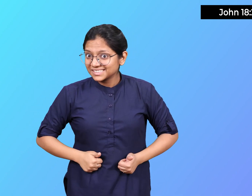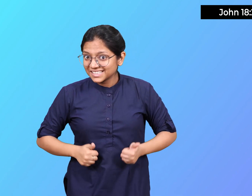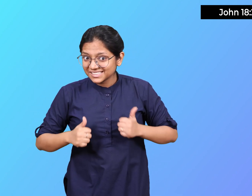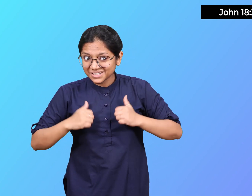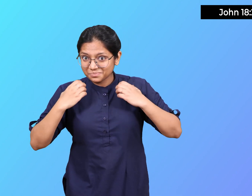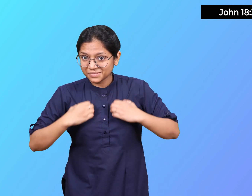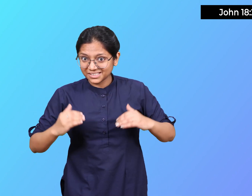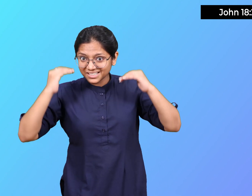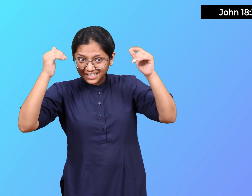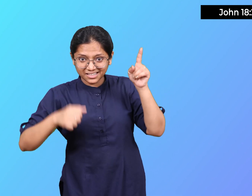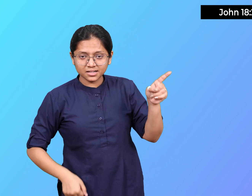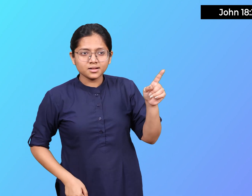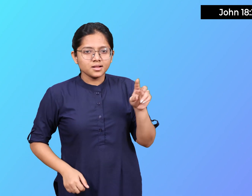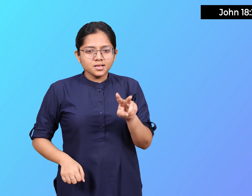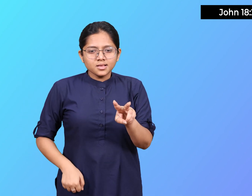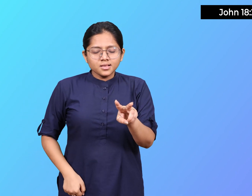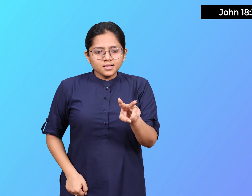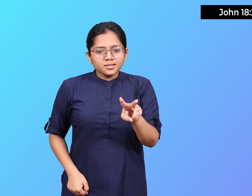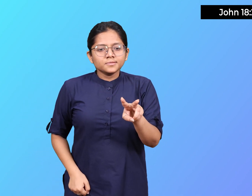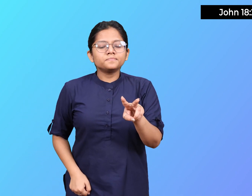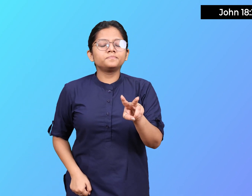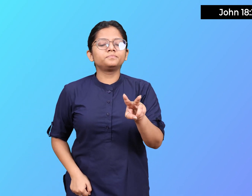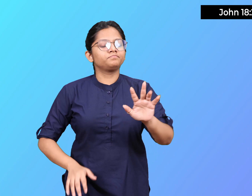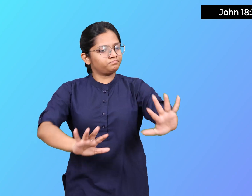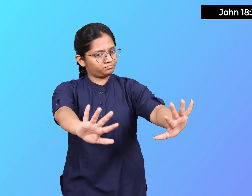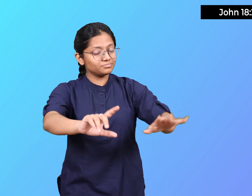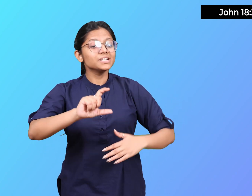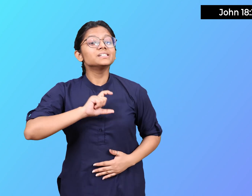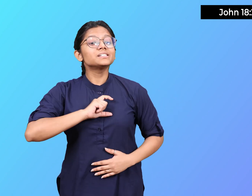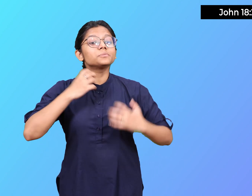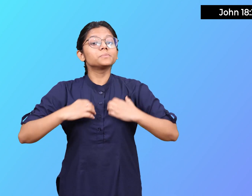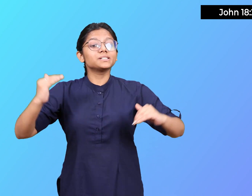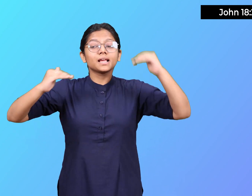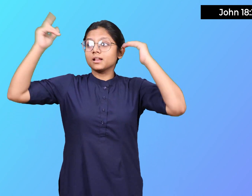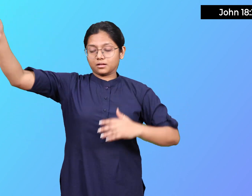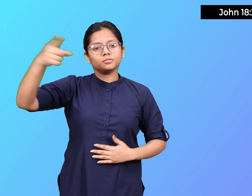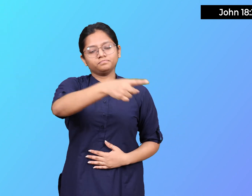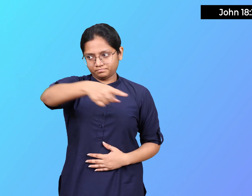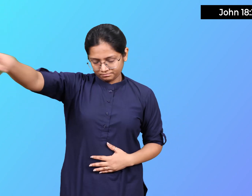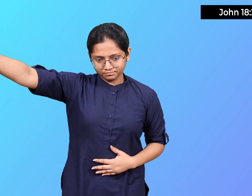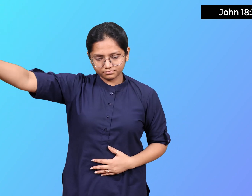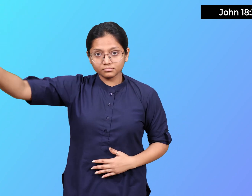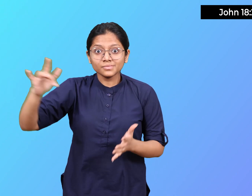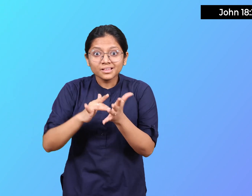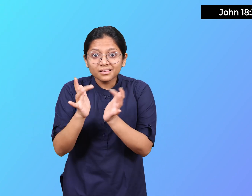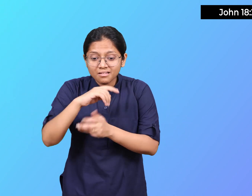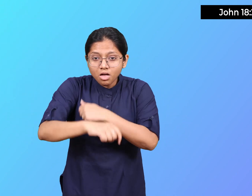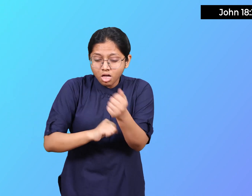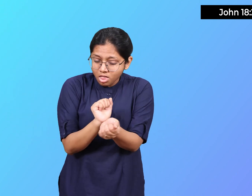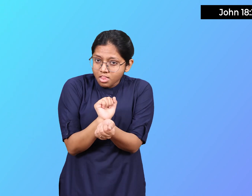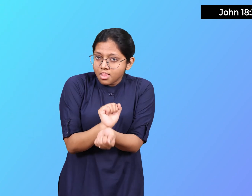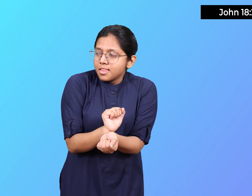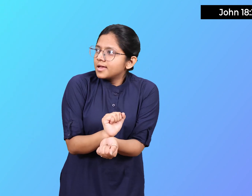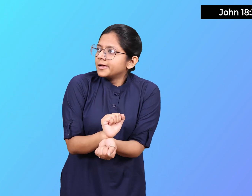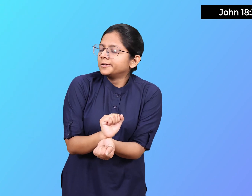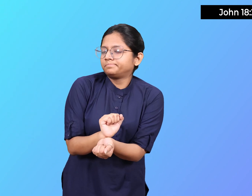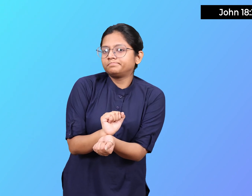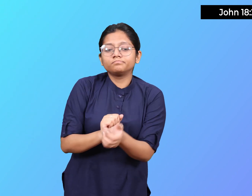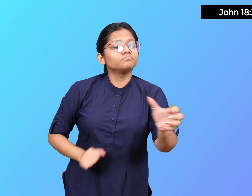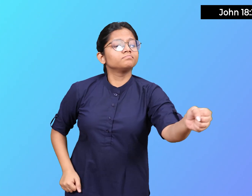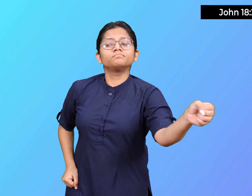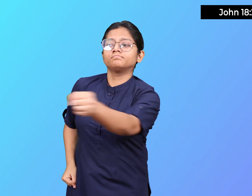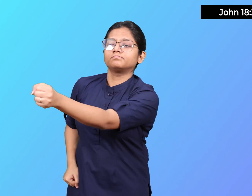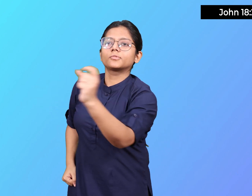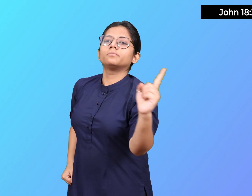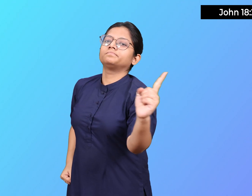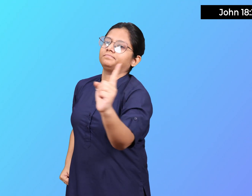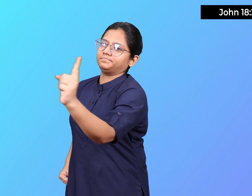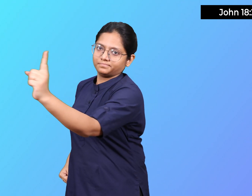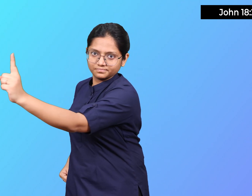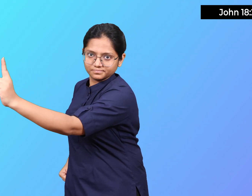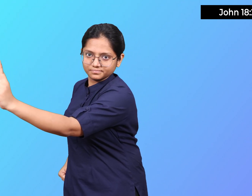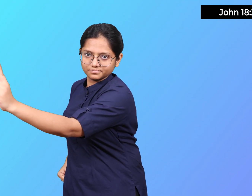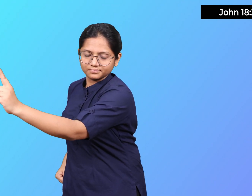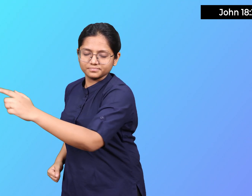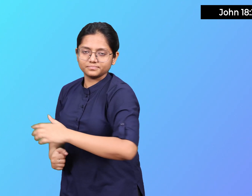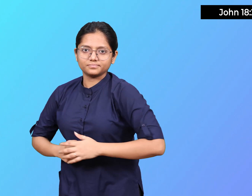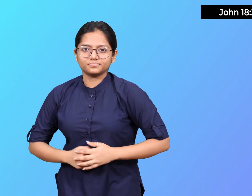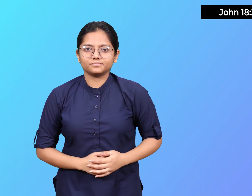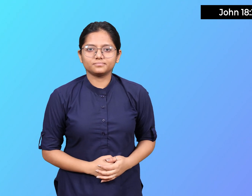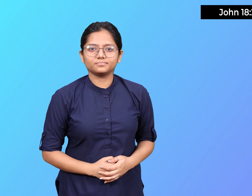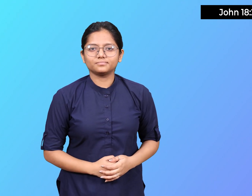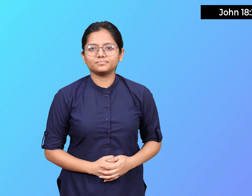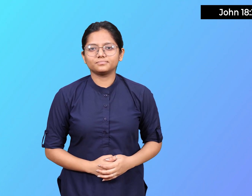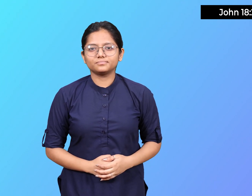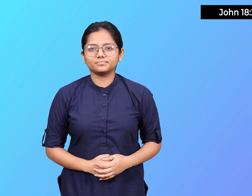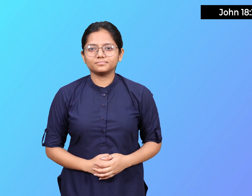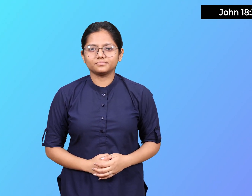So Annas sent Jesus to Caiaphas the high priest. He was still tied.